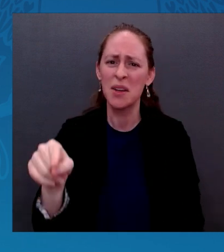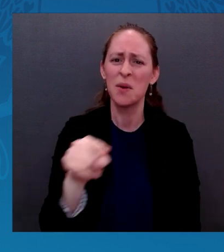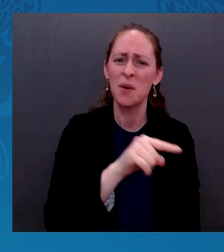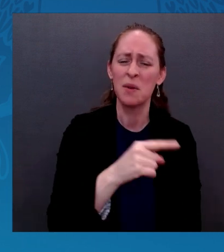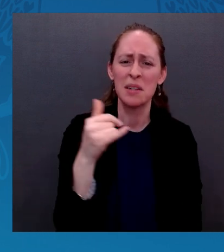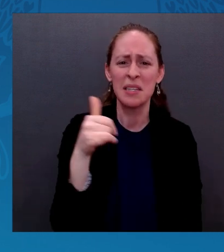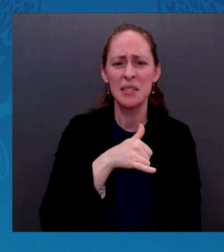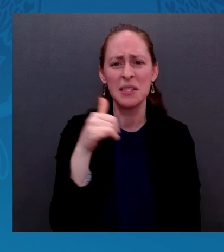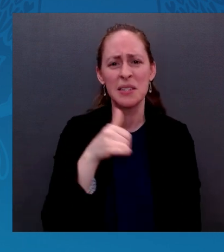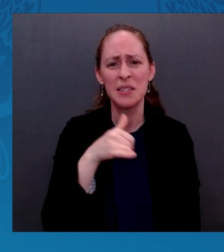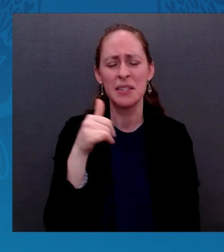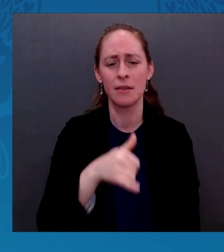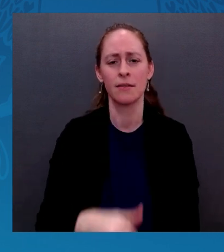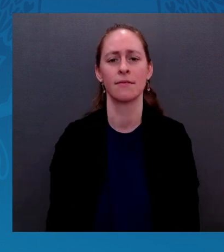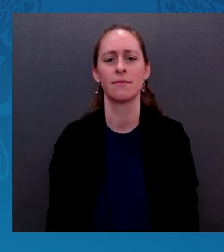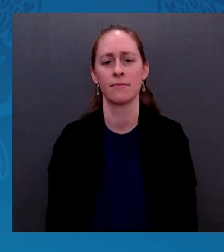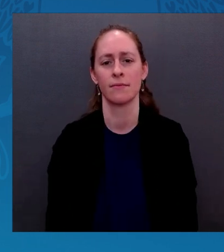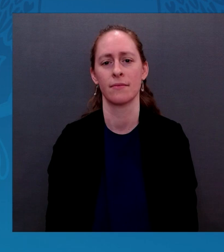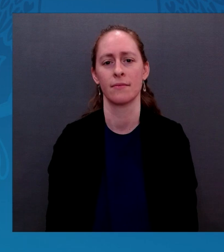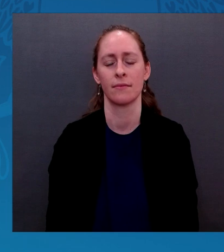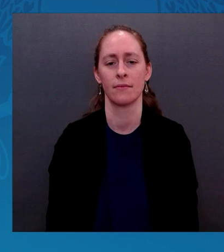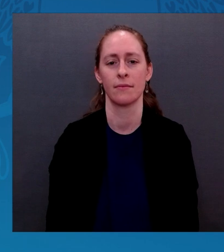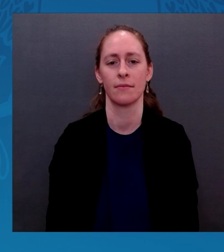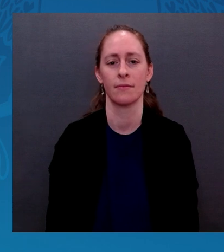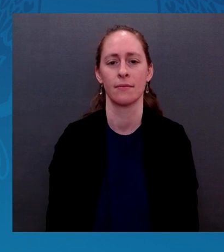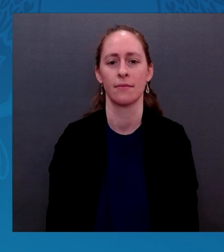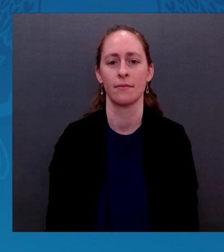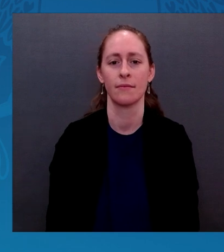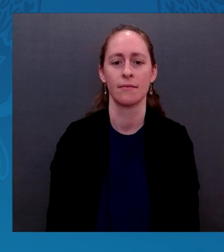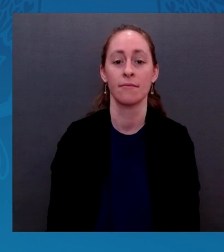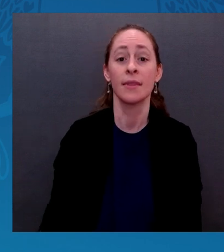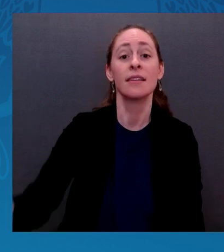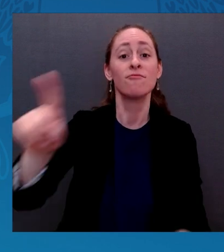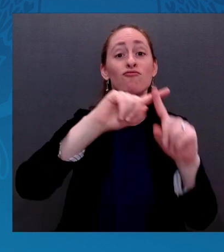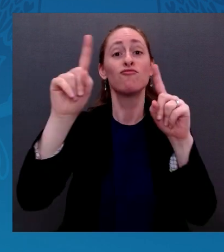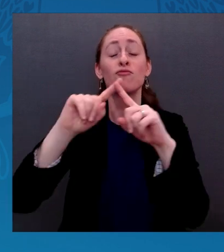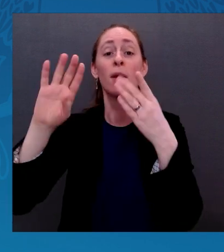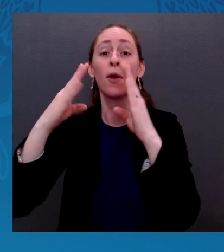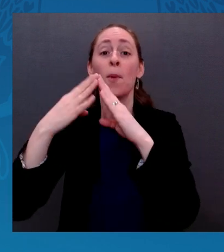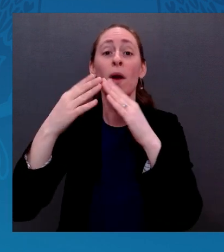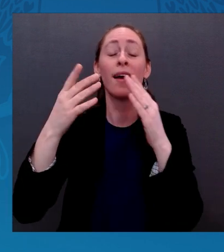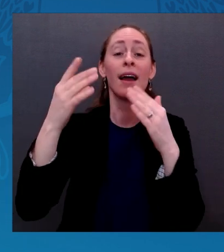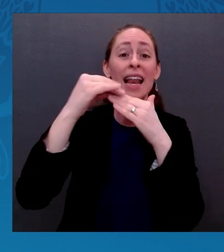where we have met many community leaders administrator around the country who have been the voice of conscience